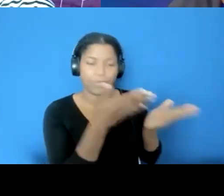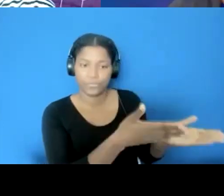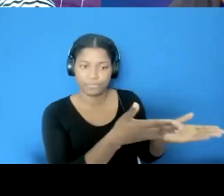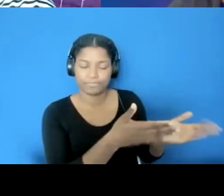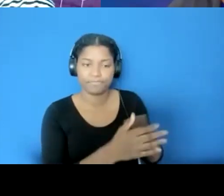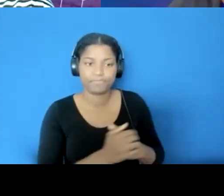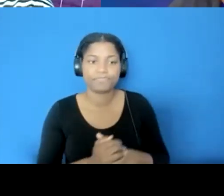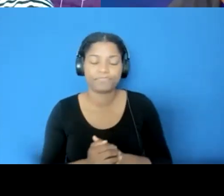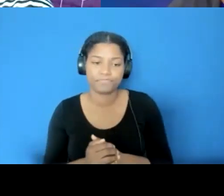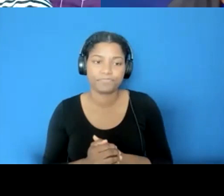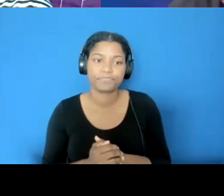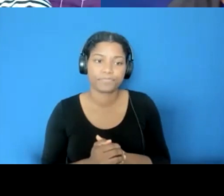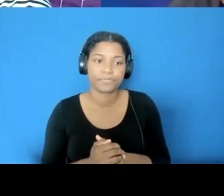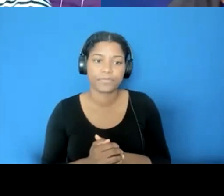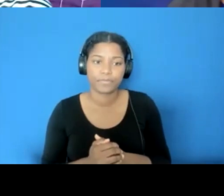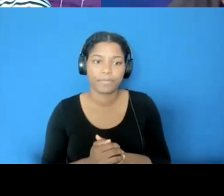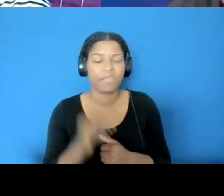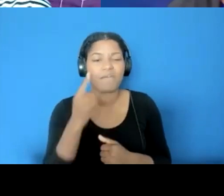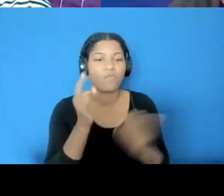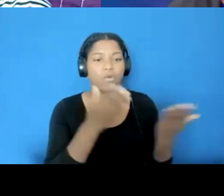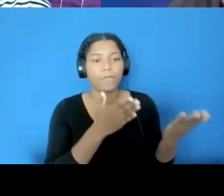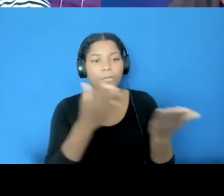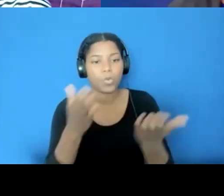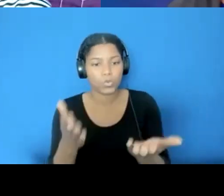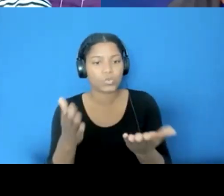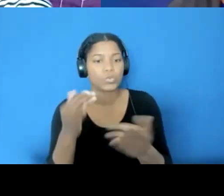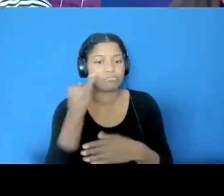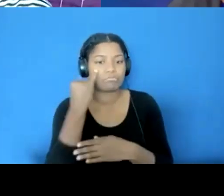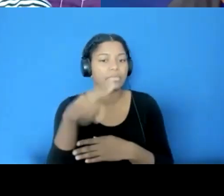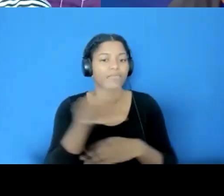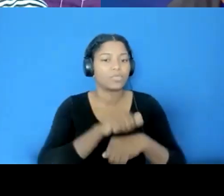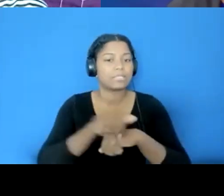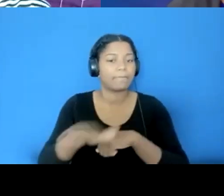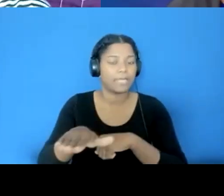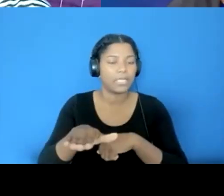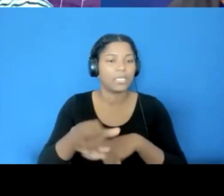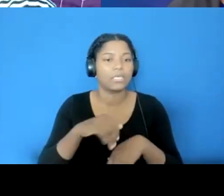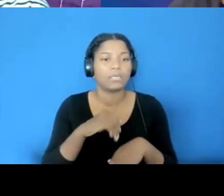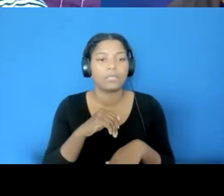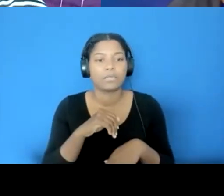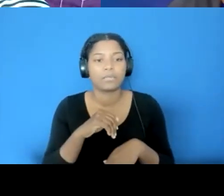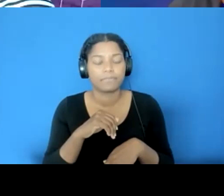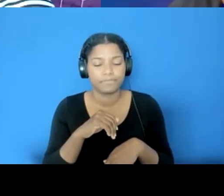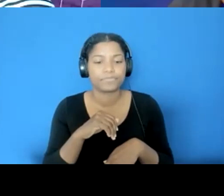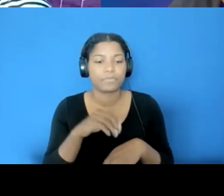that I just mentioned for proposals that were submitted originally in FastLane.